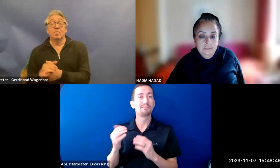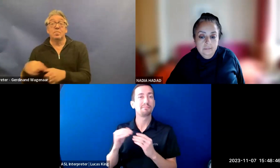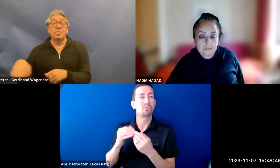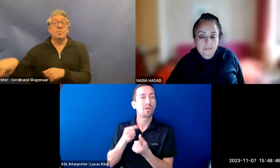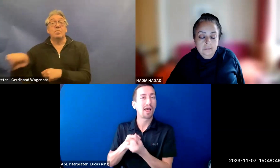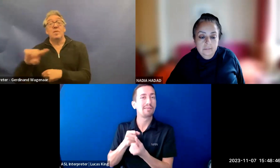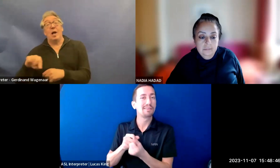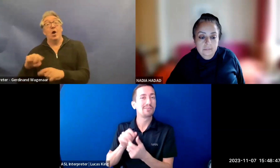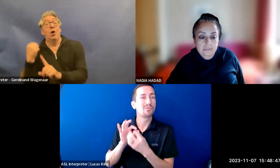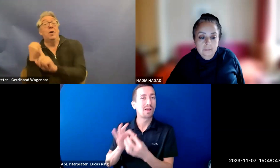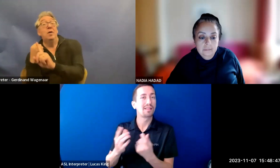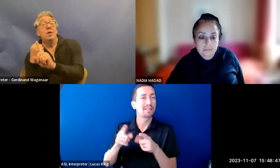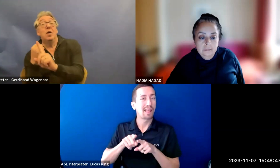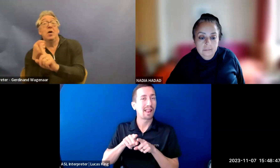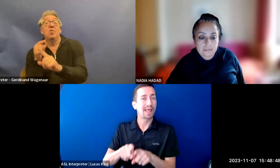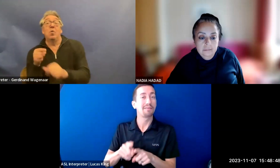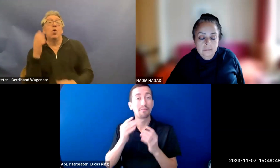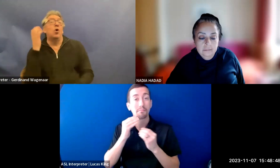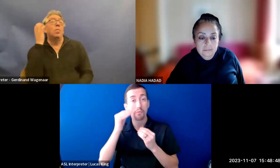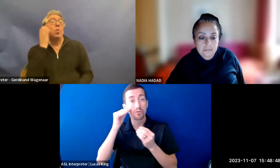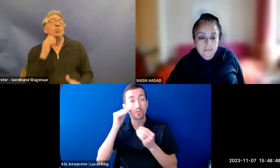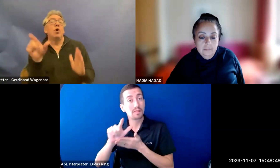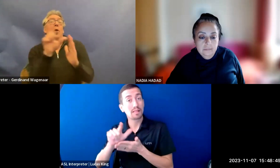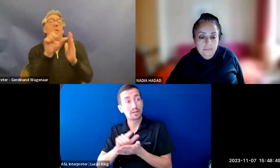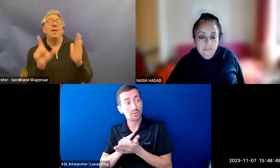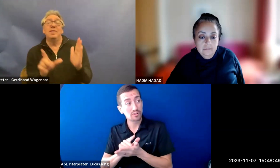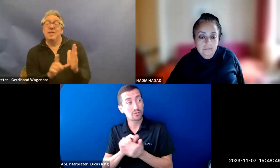off the Mozambique legislation to the CRPD,